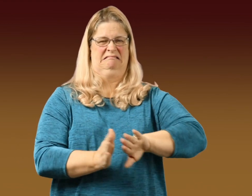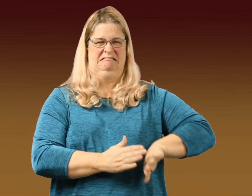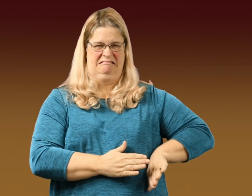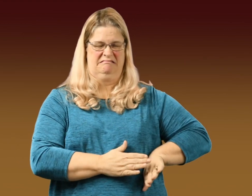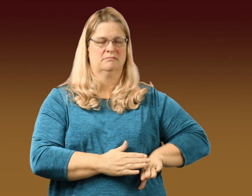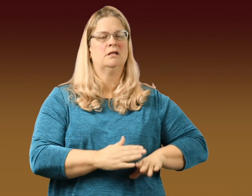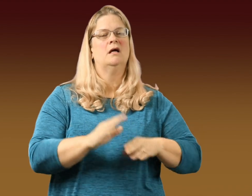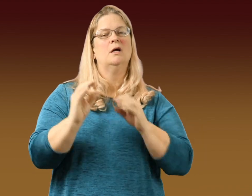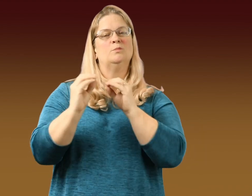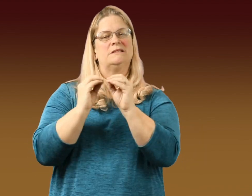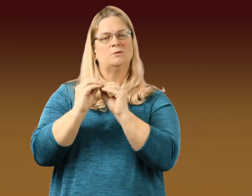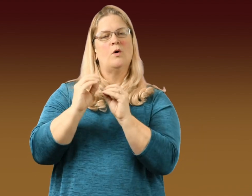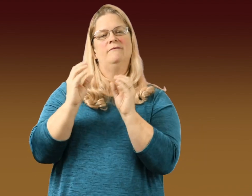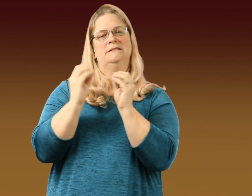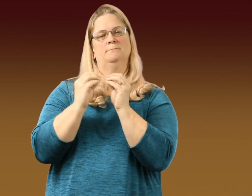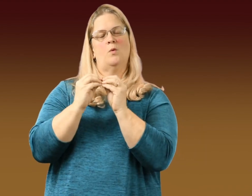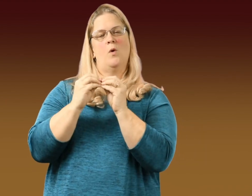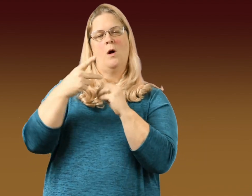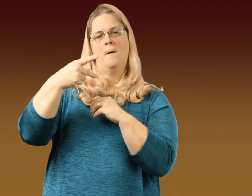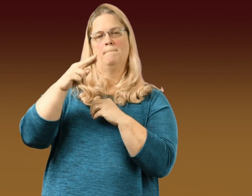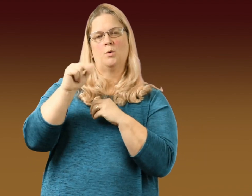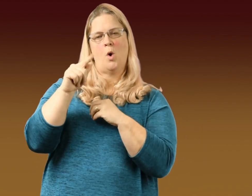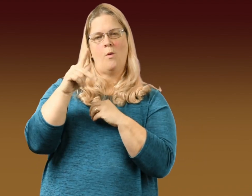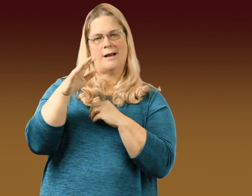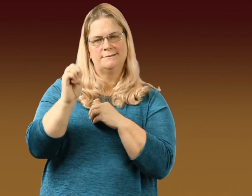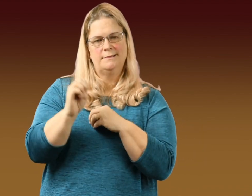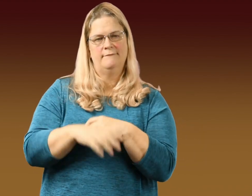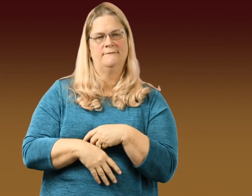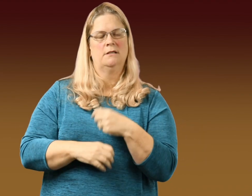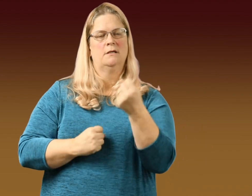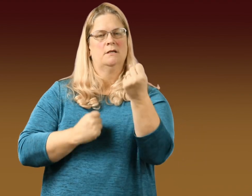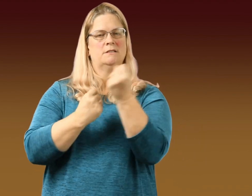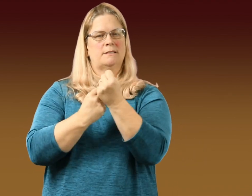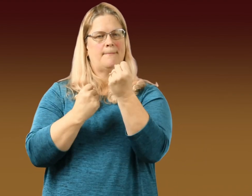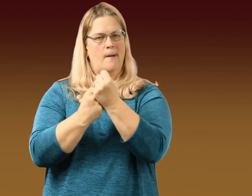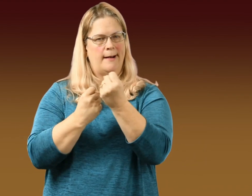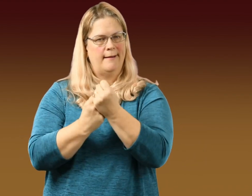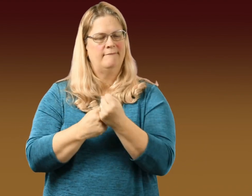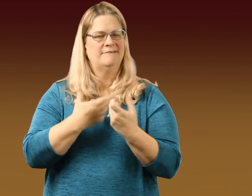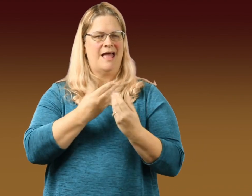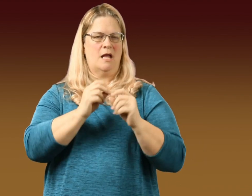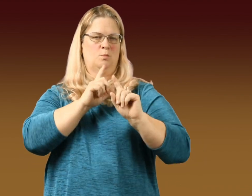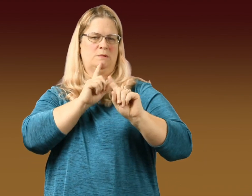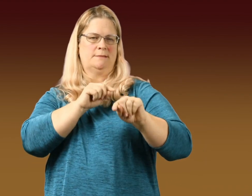restorative discipline is more proactive, supportive, and responsive.